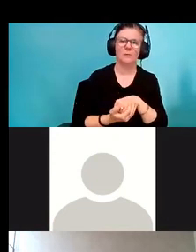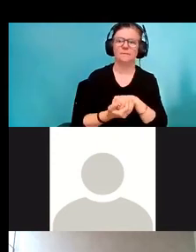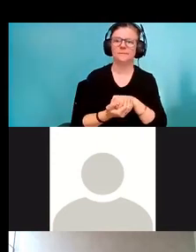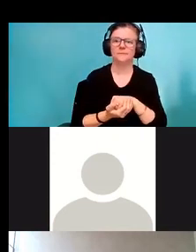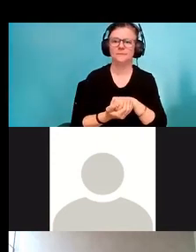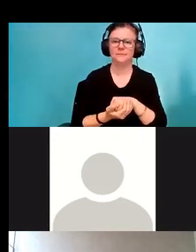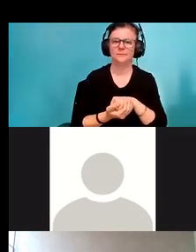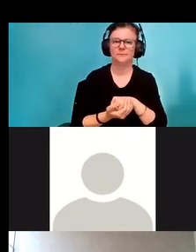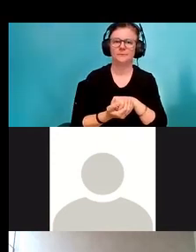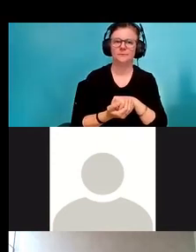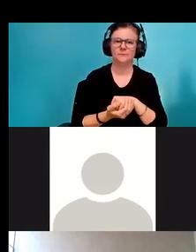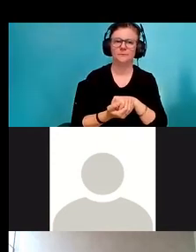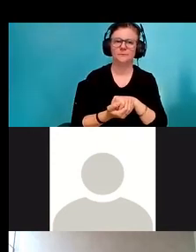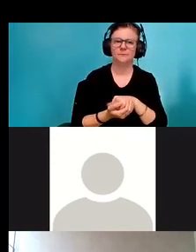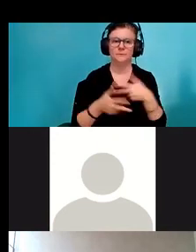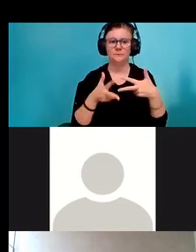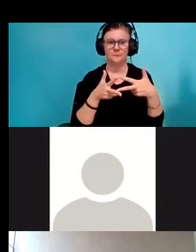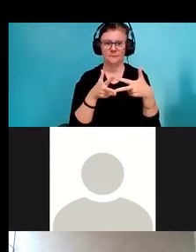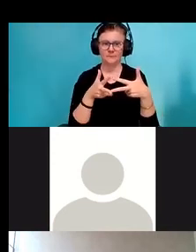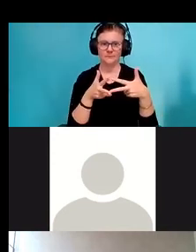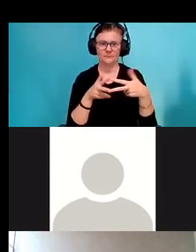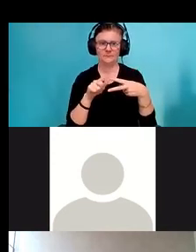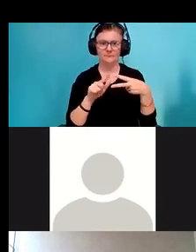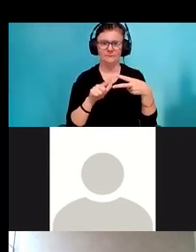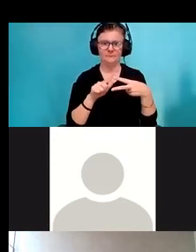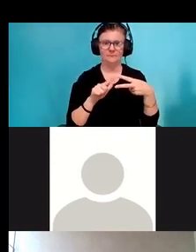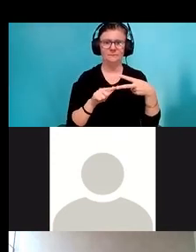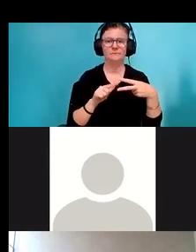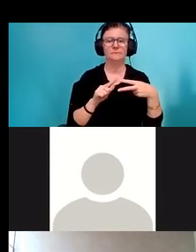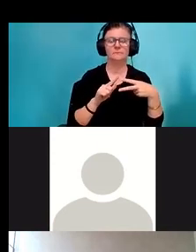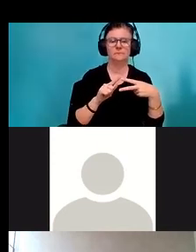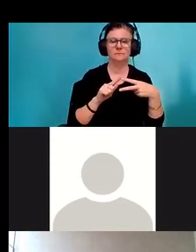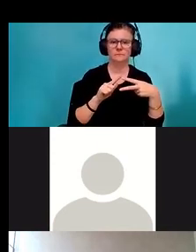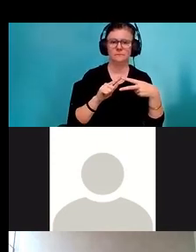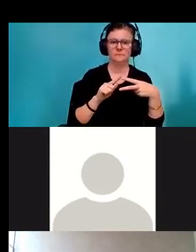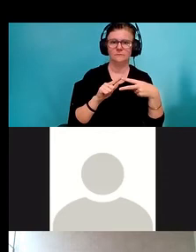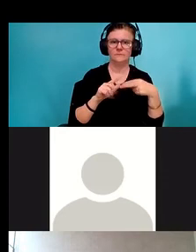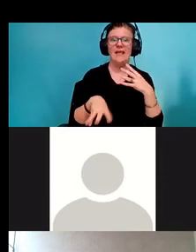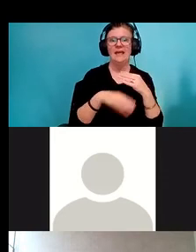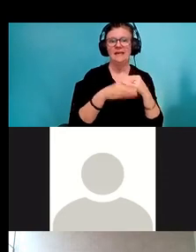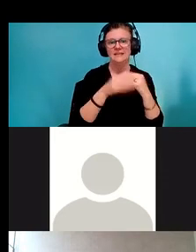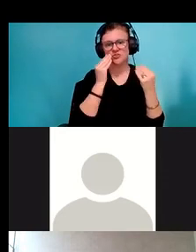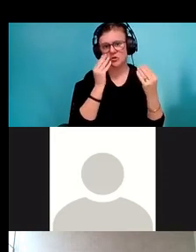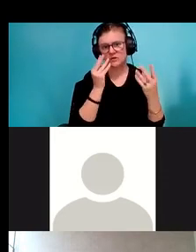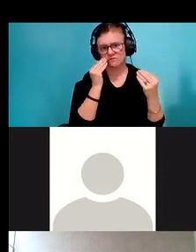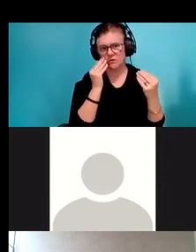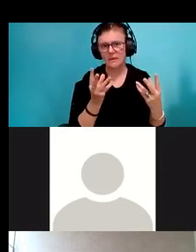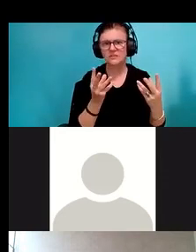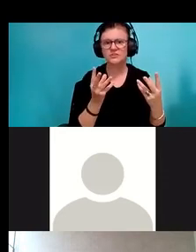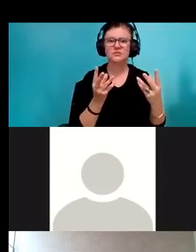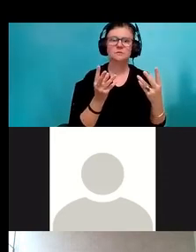The next two questions are one about additional information.